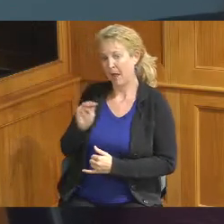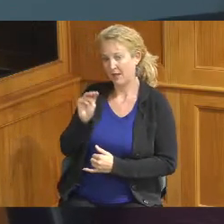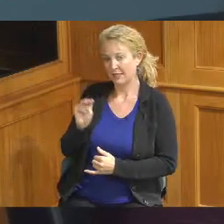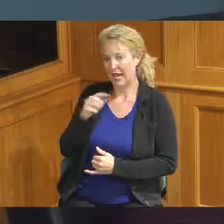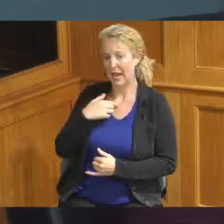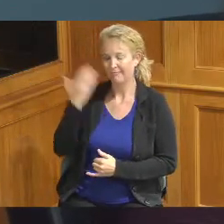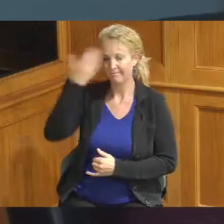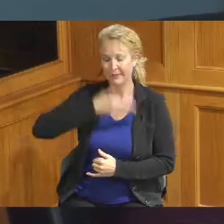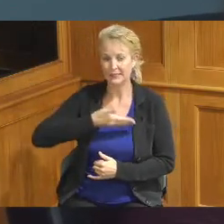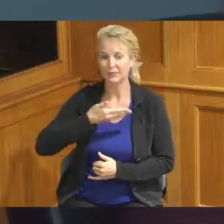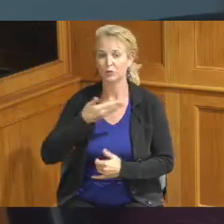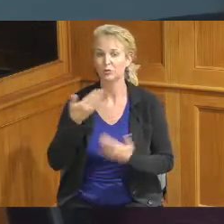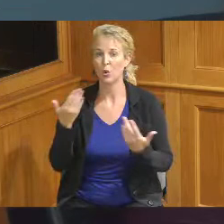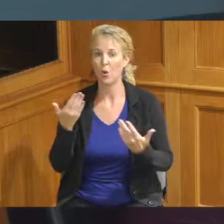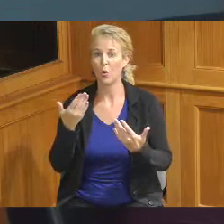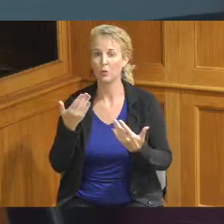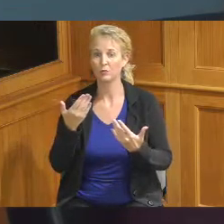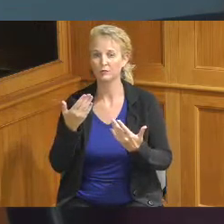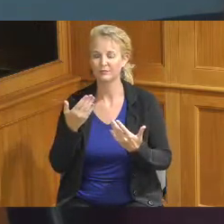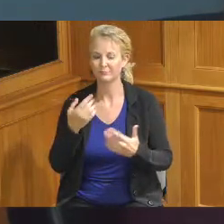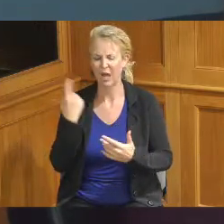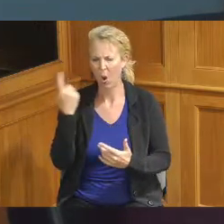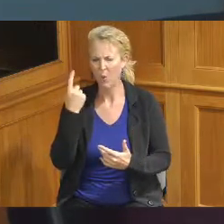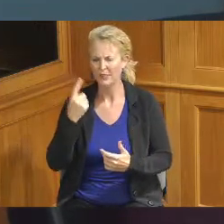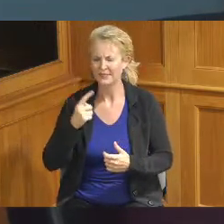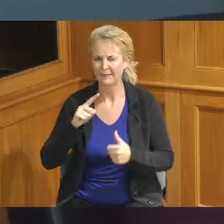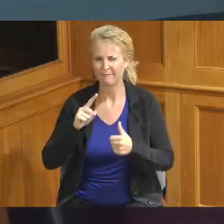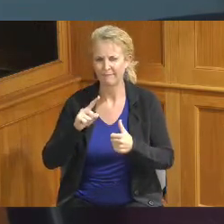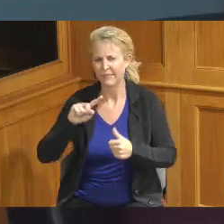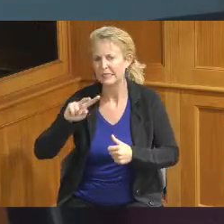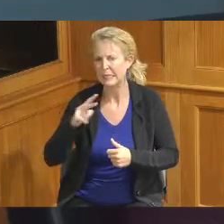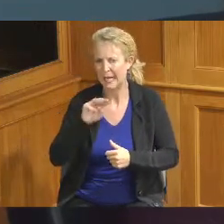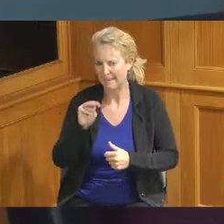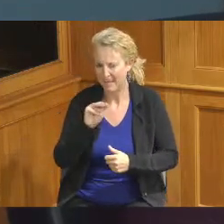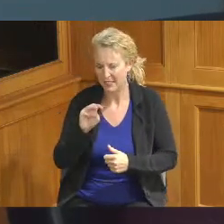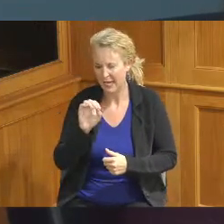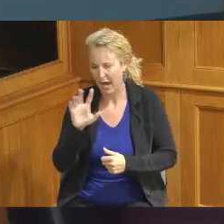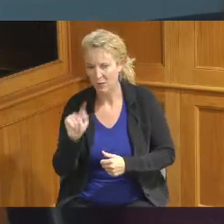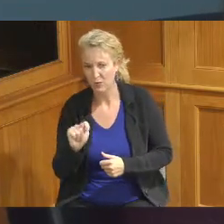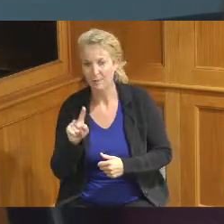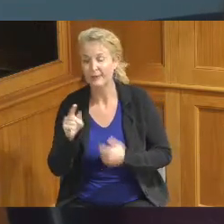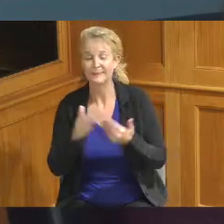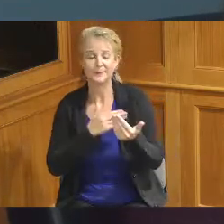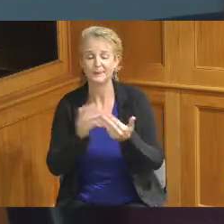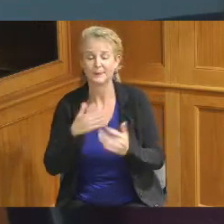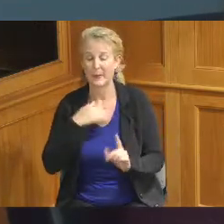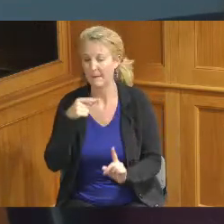it's the first or second Monday but anyway but regardless of that we didn't do anything